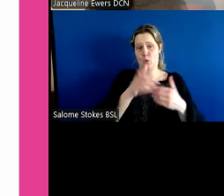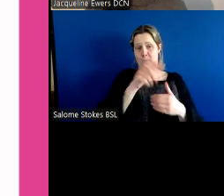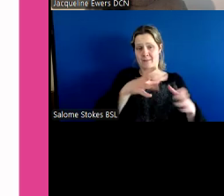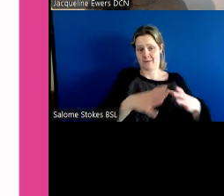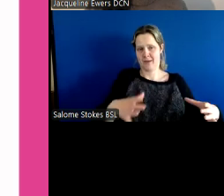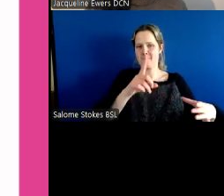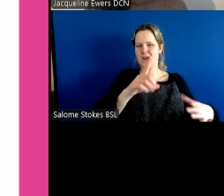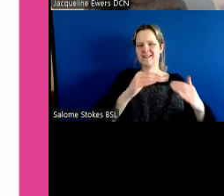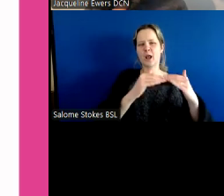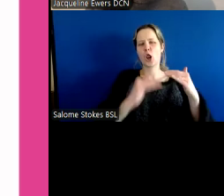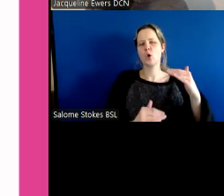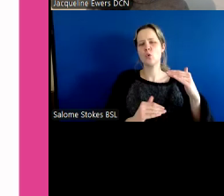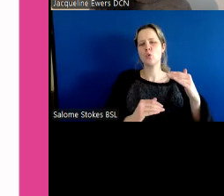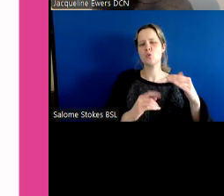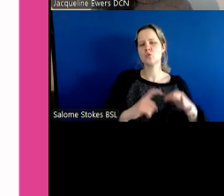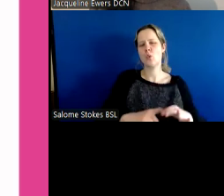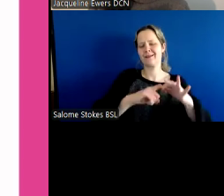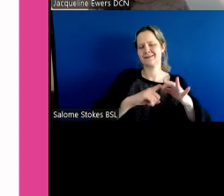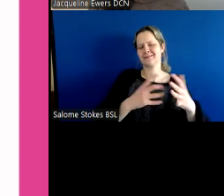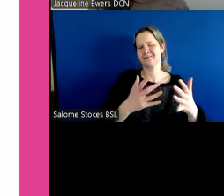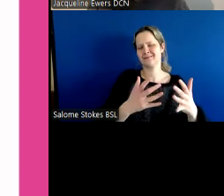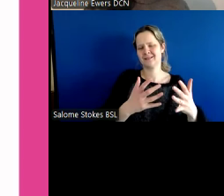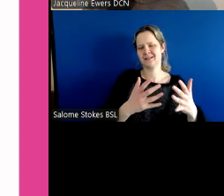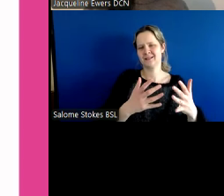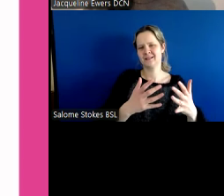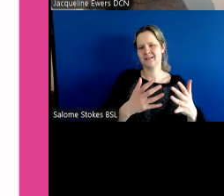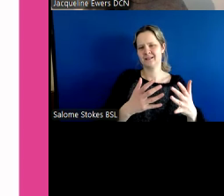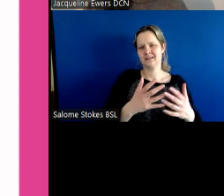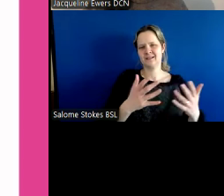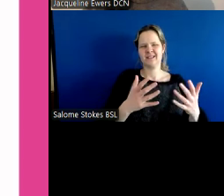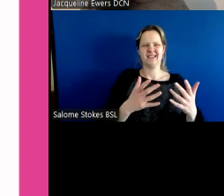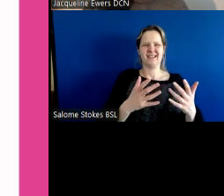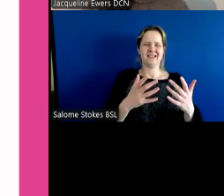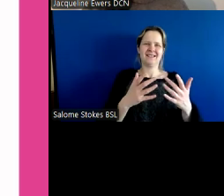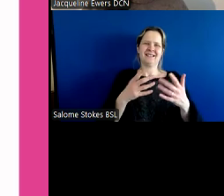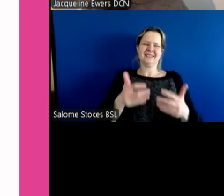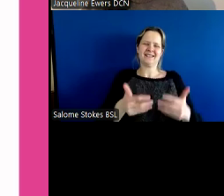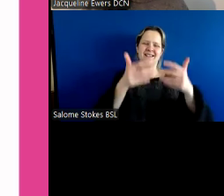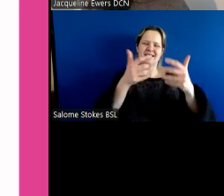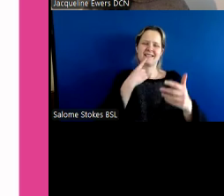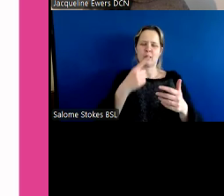Statistically, this data won't have as long a lifetime, customer lifetime value,